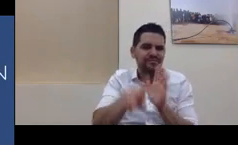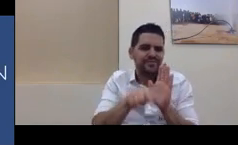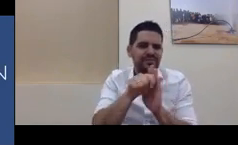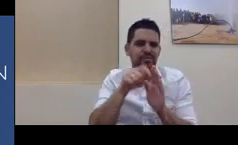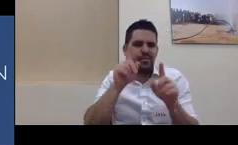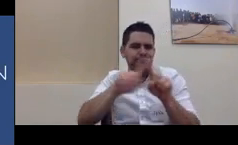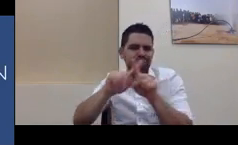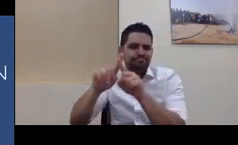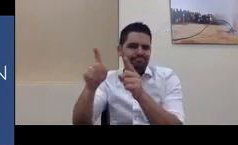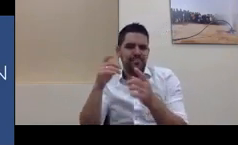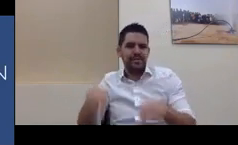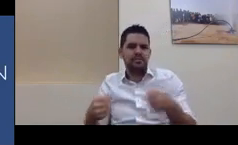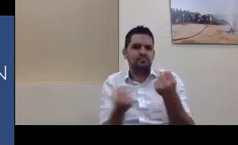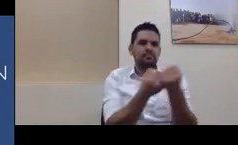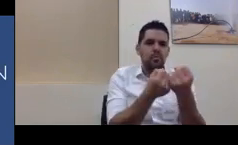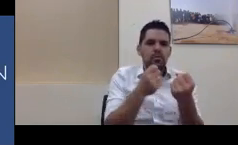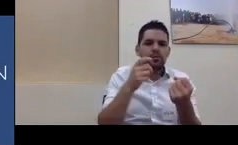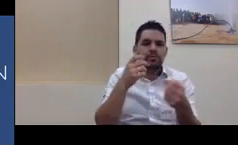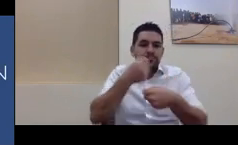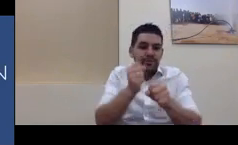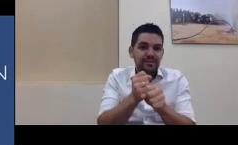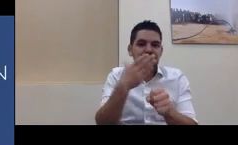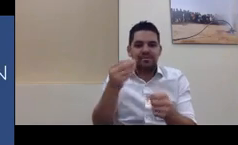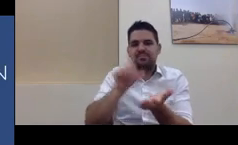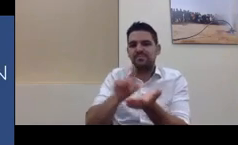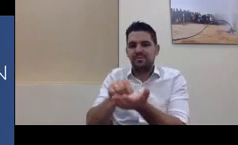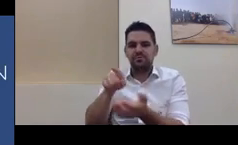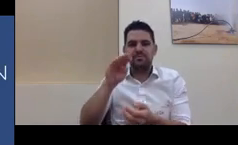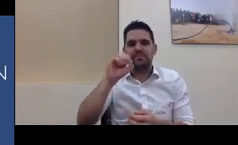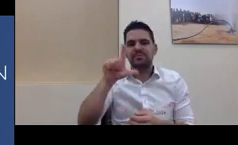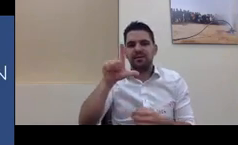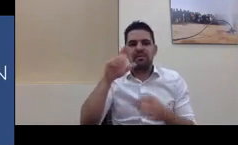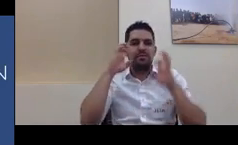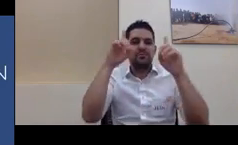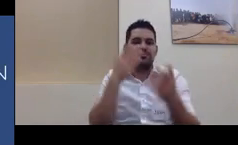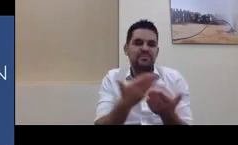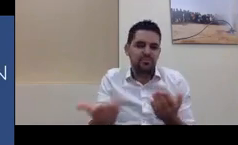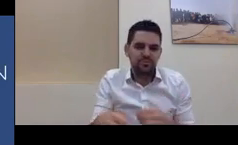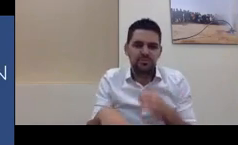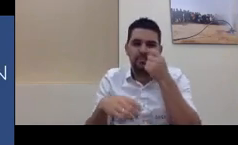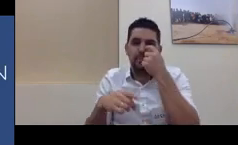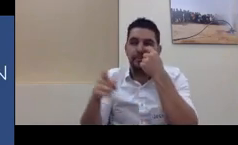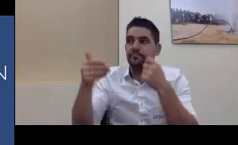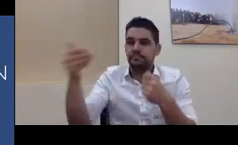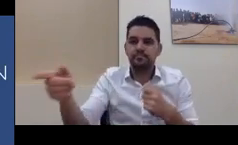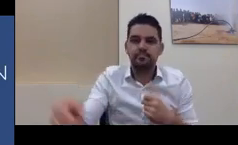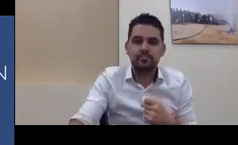that has pictures, videos and different types of resources to create MSL materials.